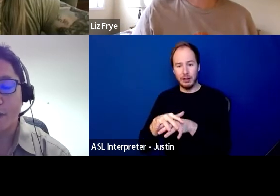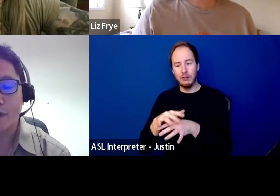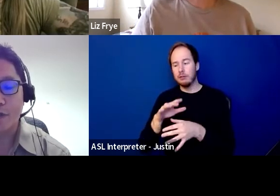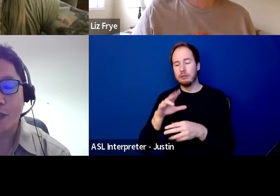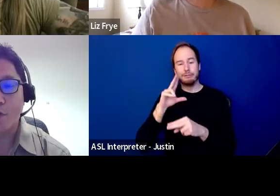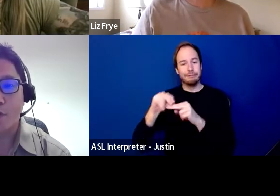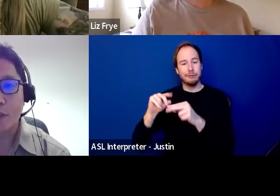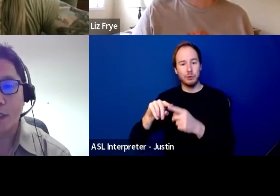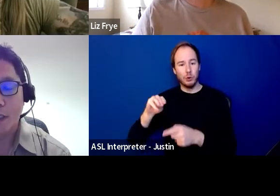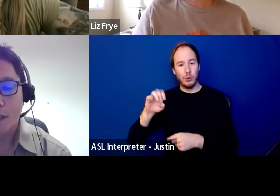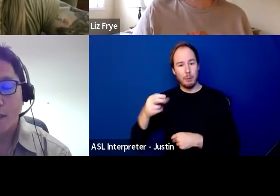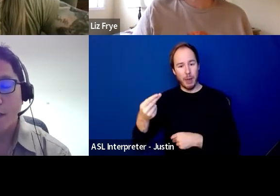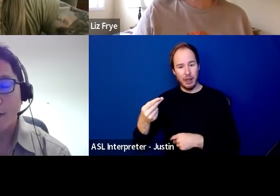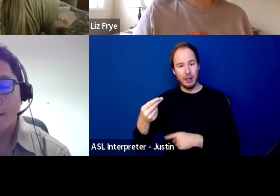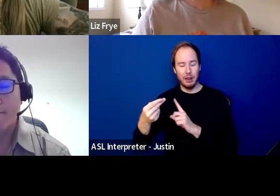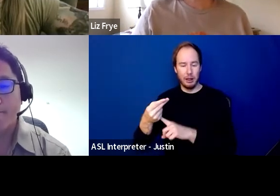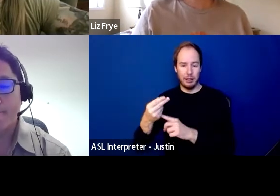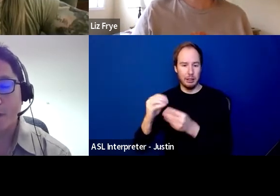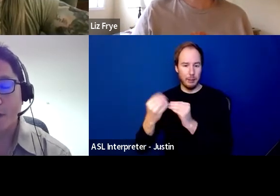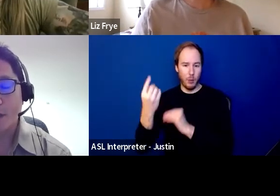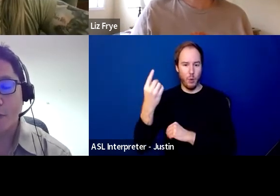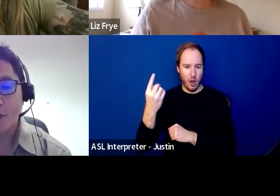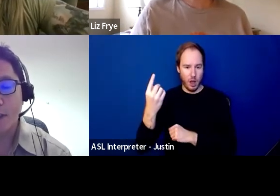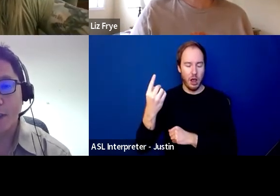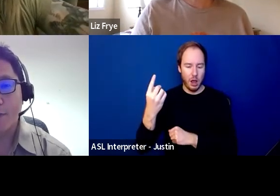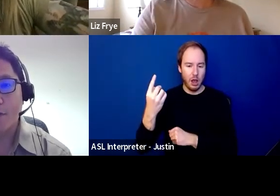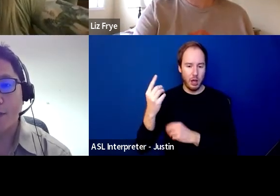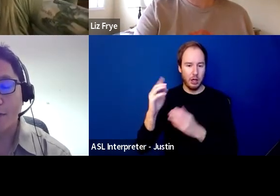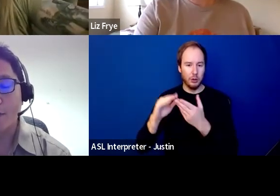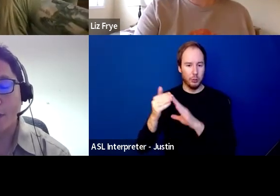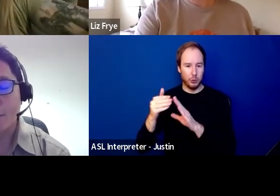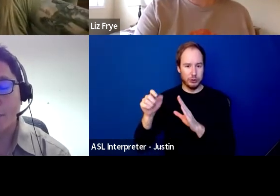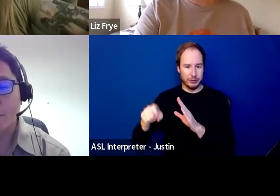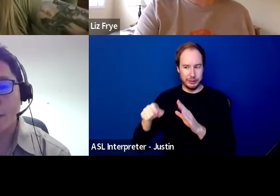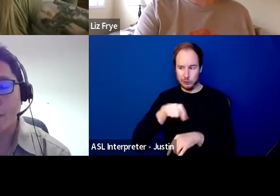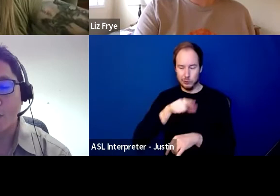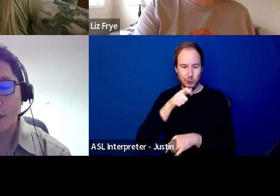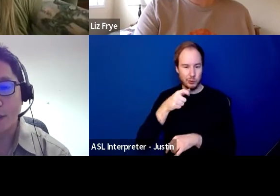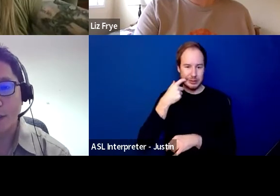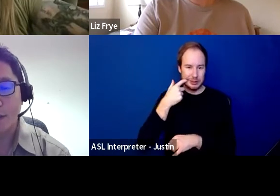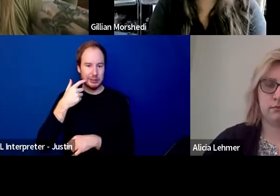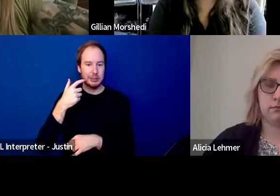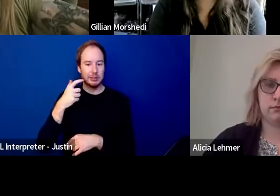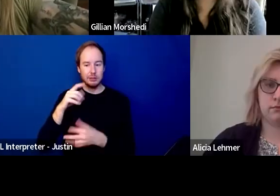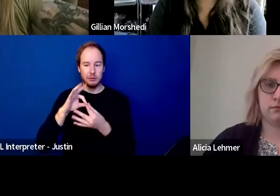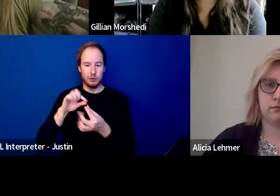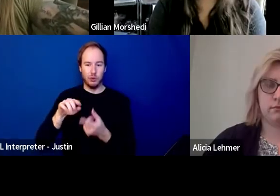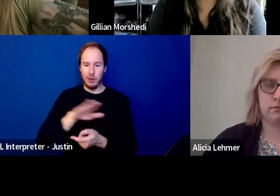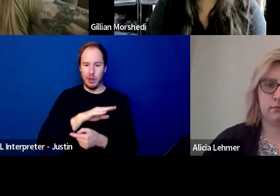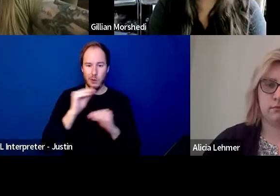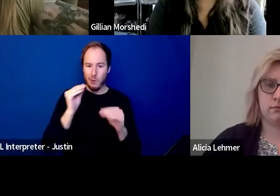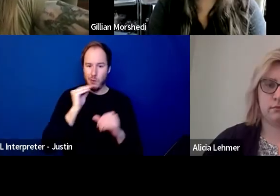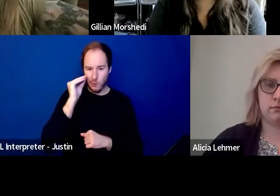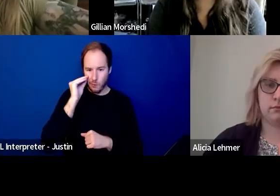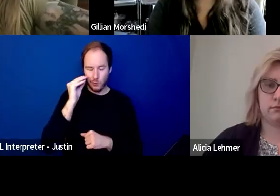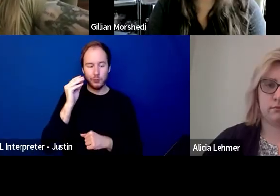which is our number one community need probably contributing to homelessness. And so our agency,